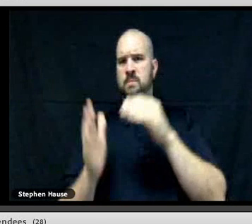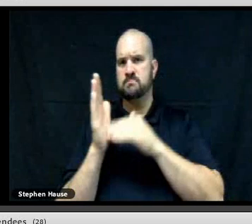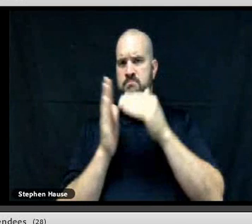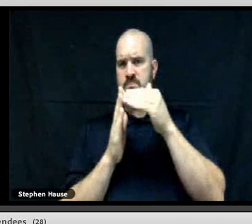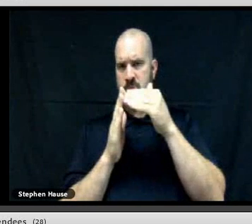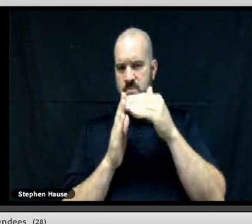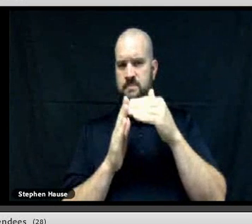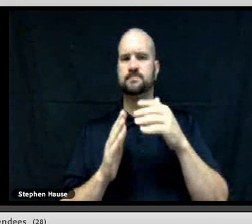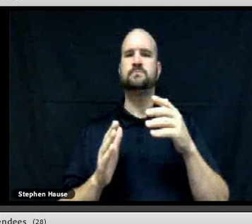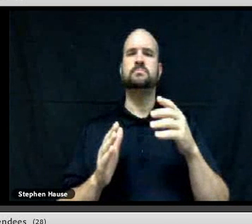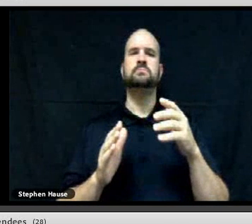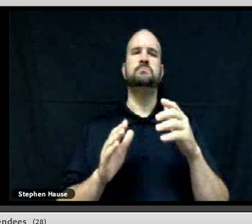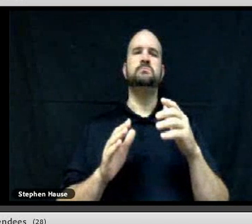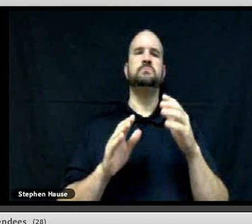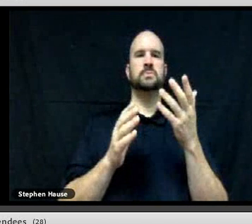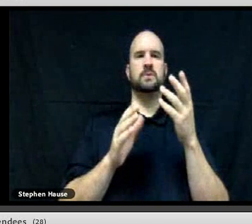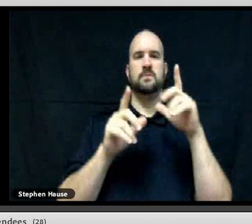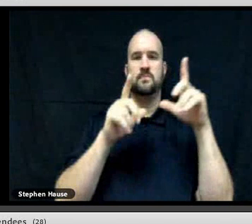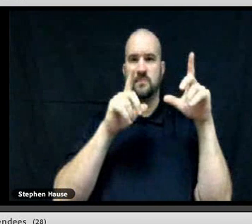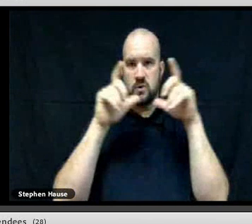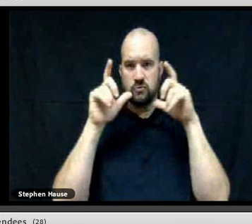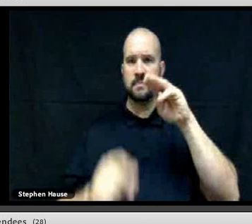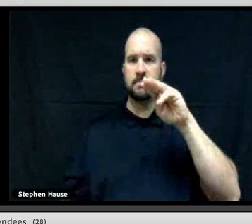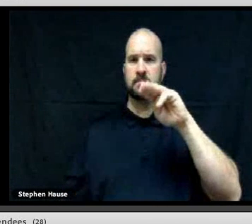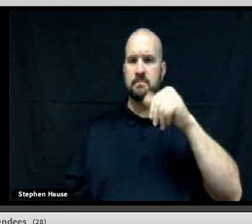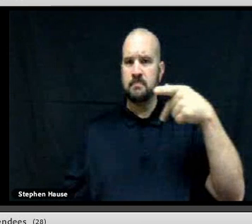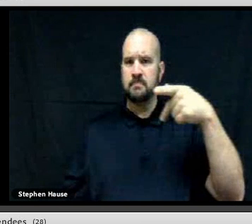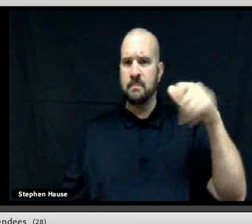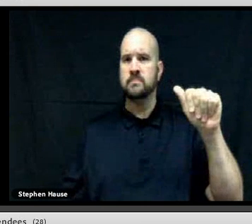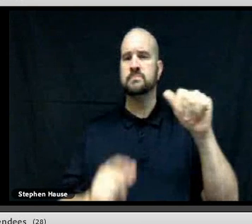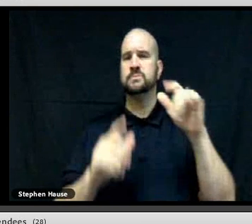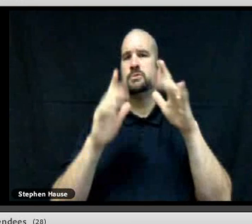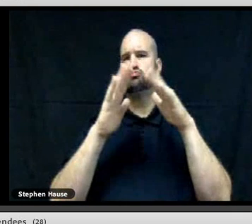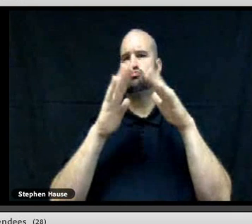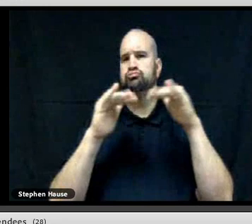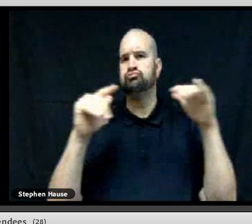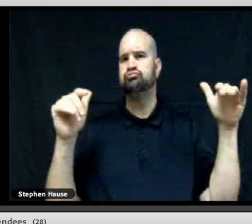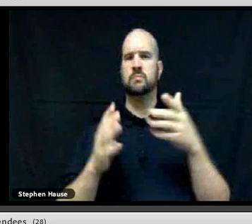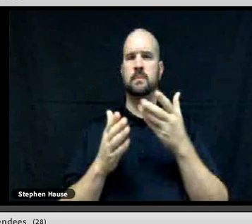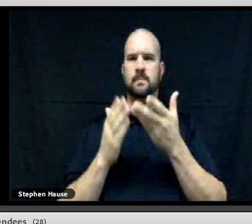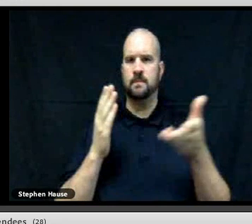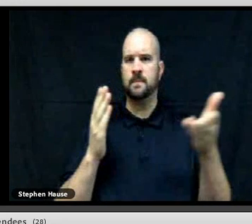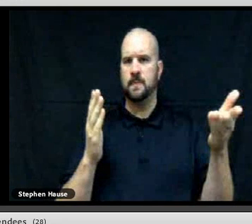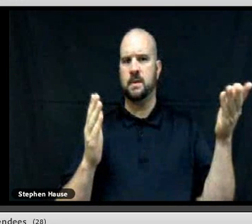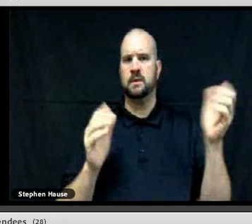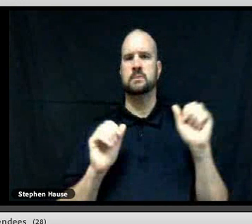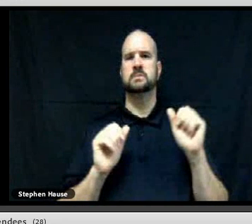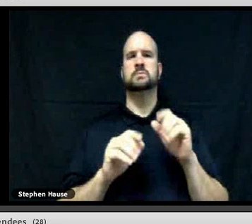and even a wider variety of materials from libraries and archives around the United States.